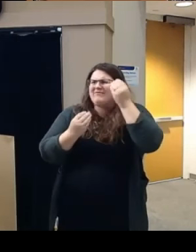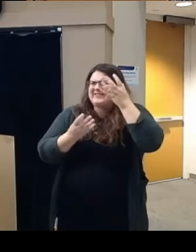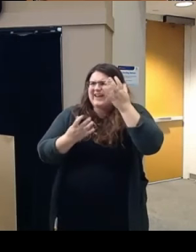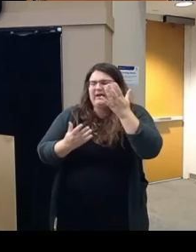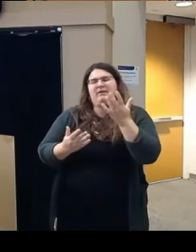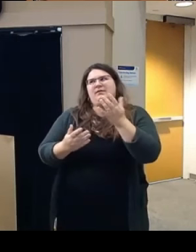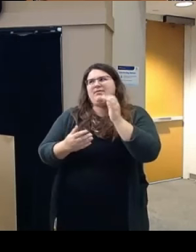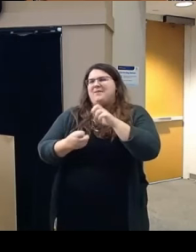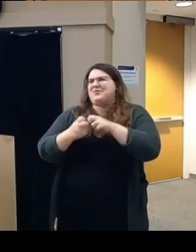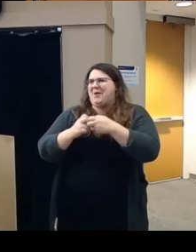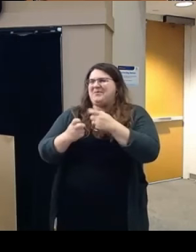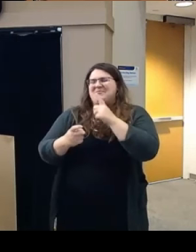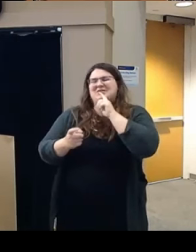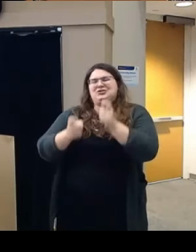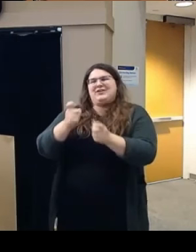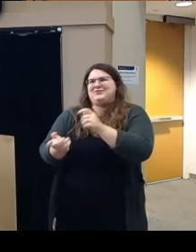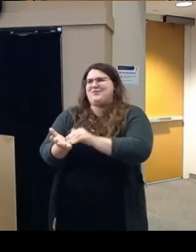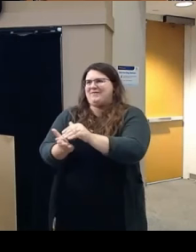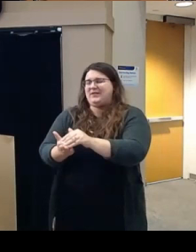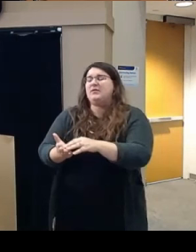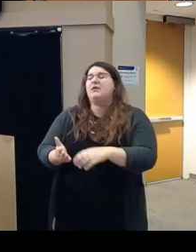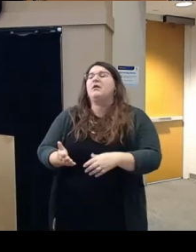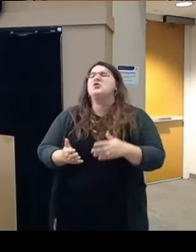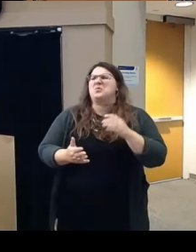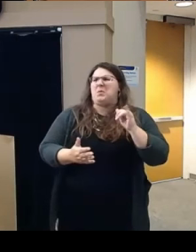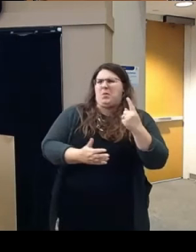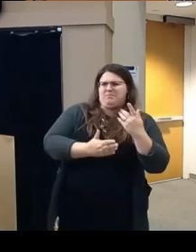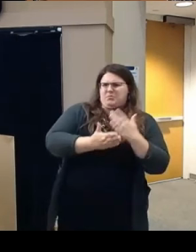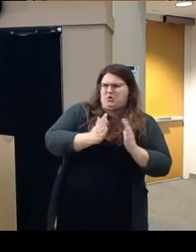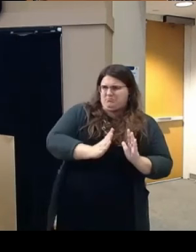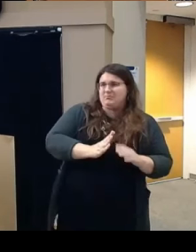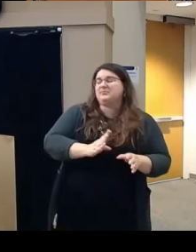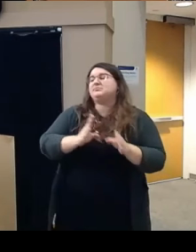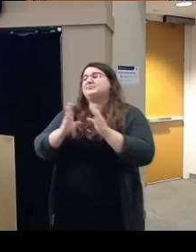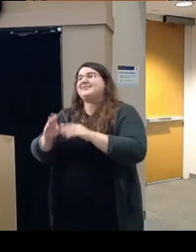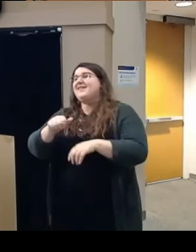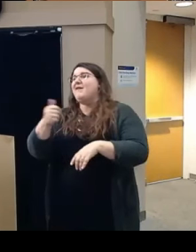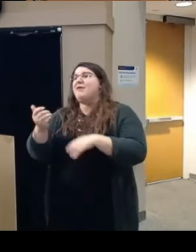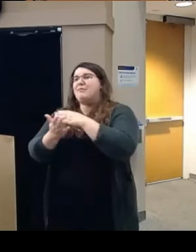of that is um more at the institution level so I attend meetings with informaticists um